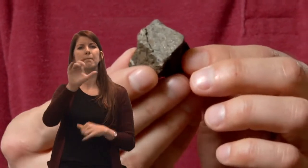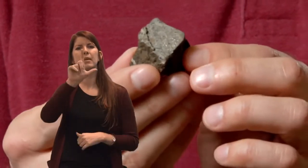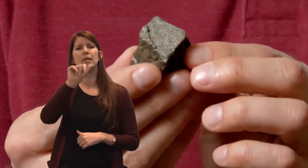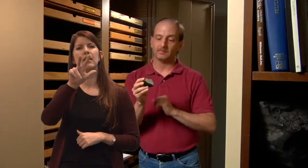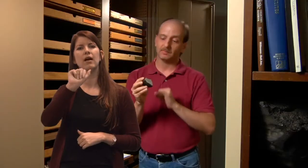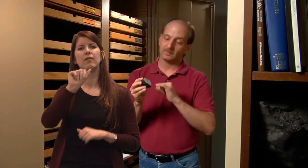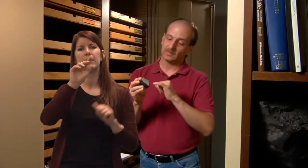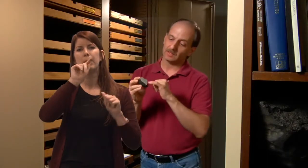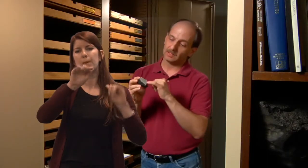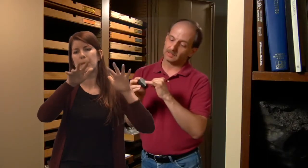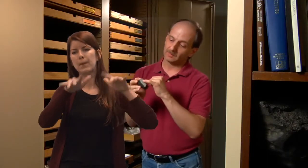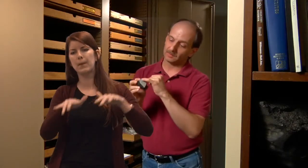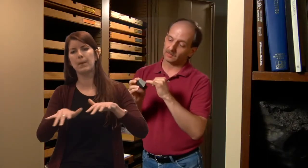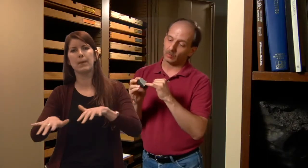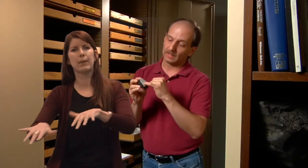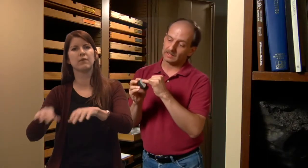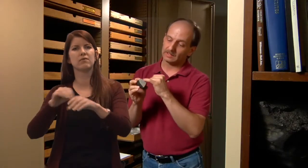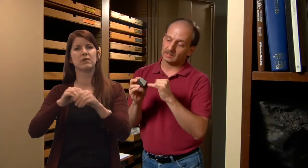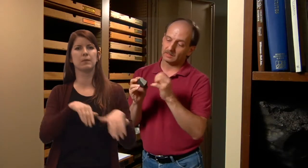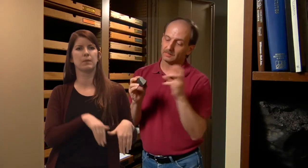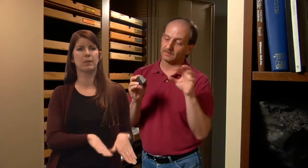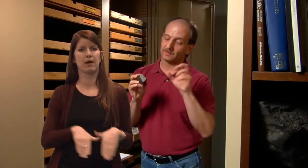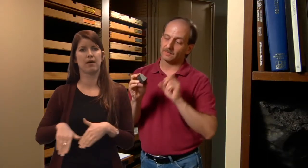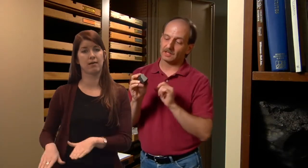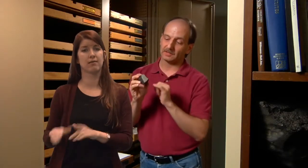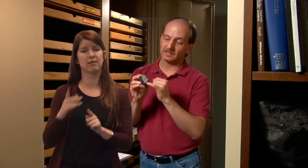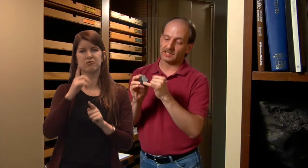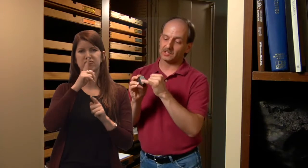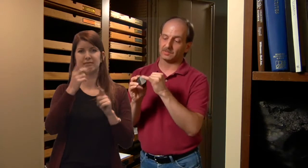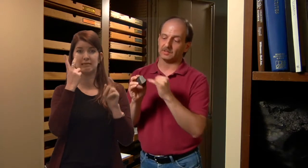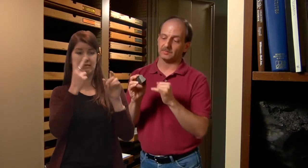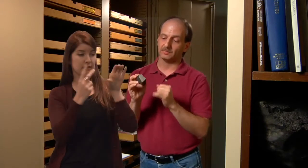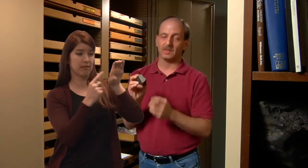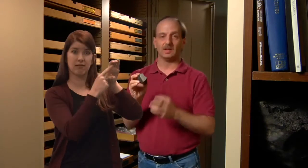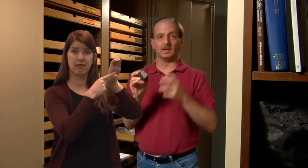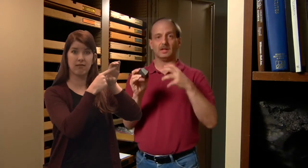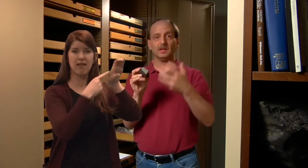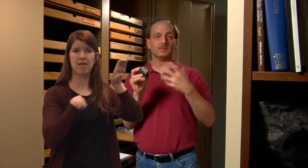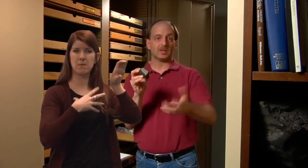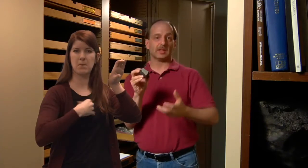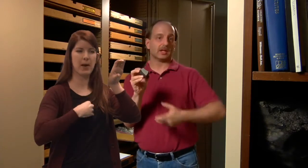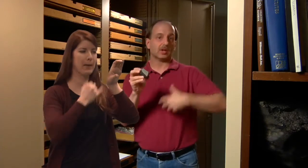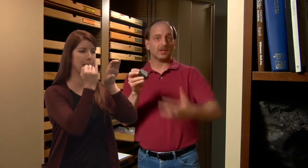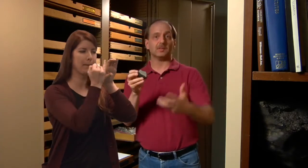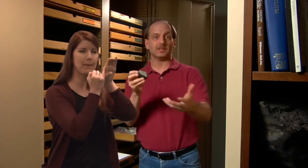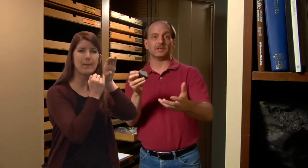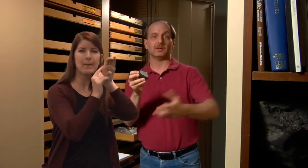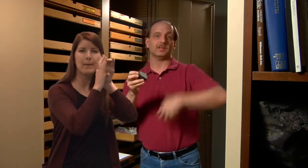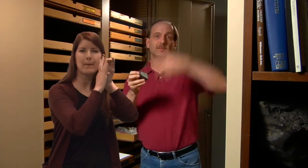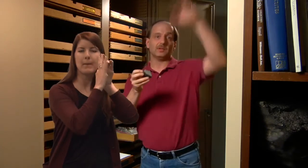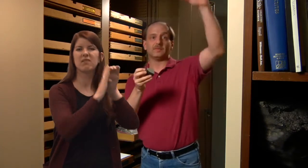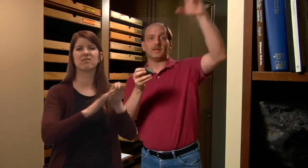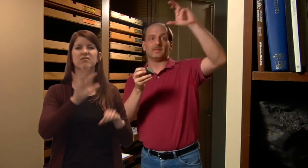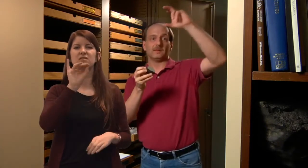And this has a very, very white, very, very fine-grain texture in it and this is much like a crystal material, something you'd find at the very,